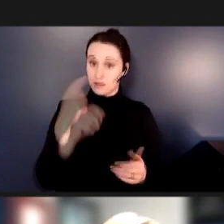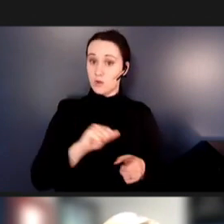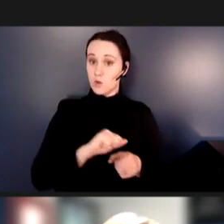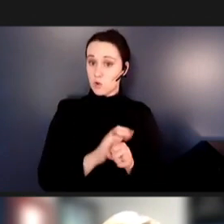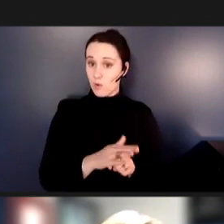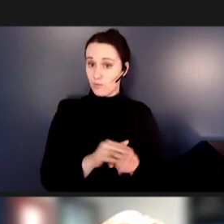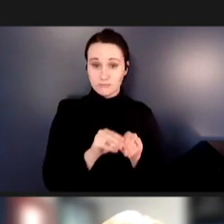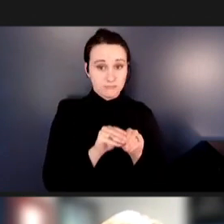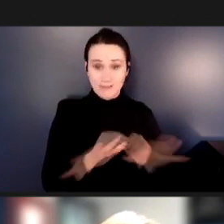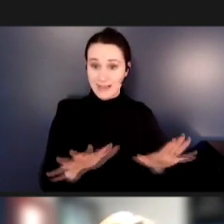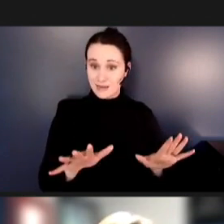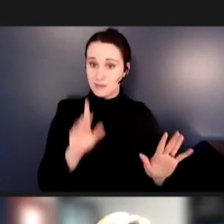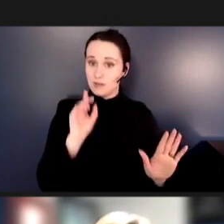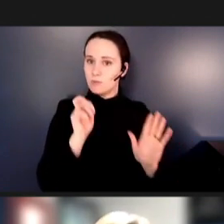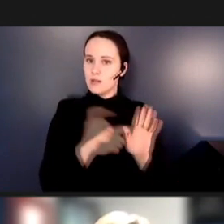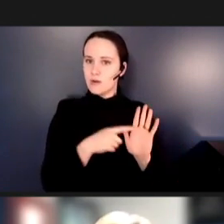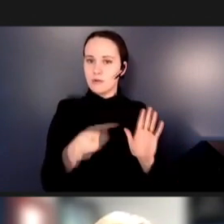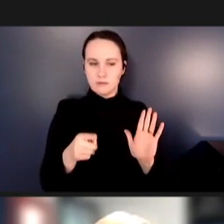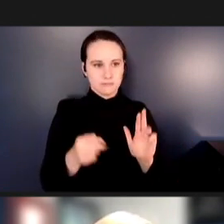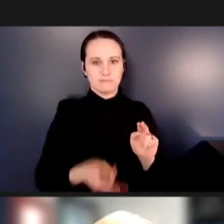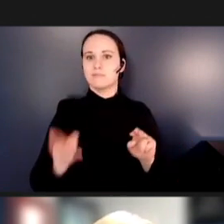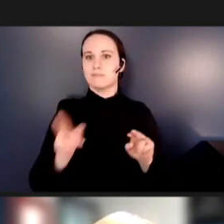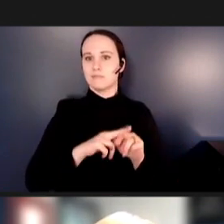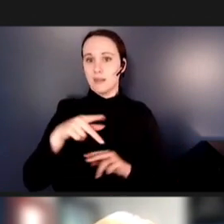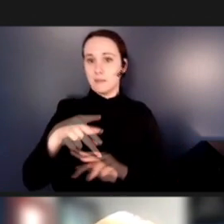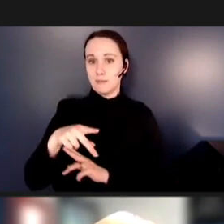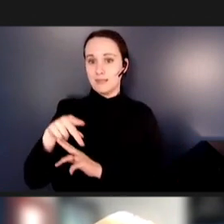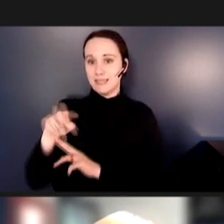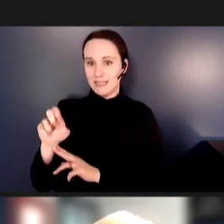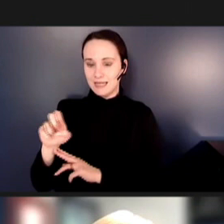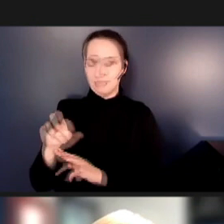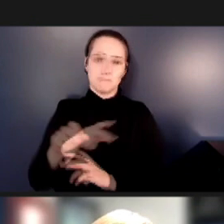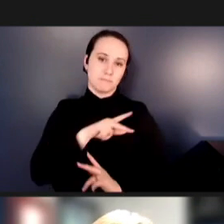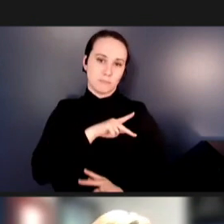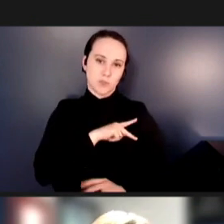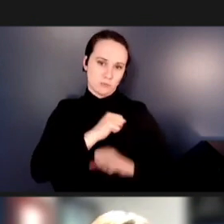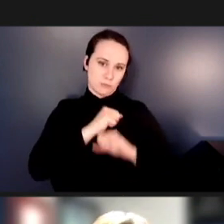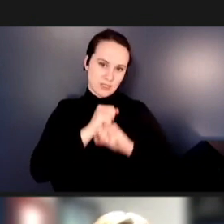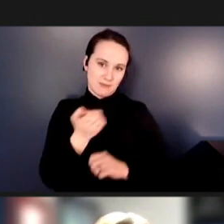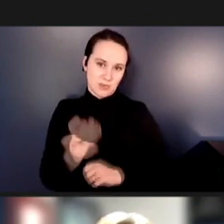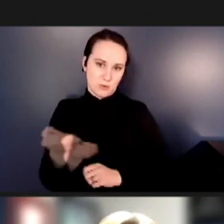We see increased use of PPE for a while, really difficult, especially for children